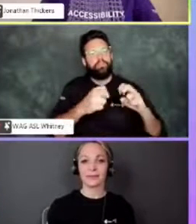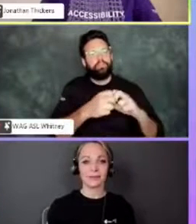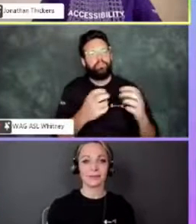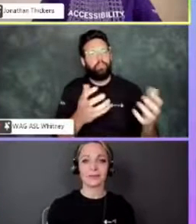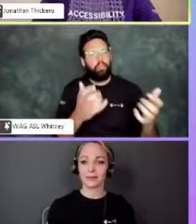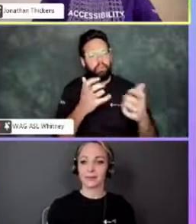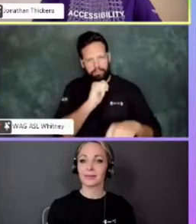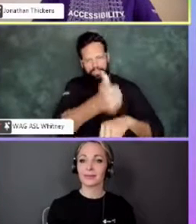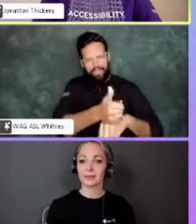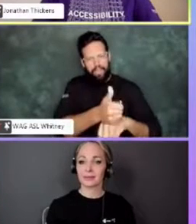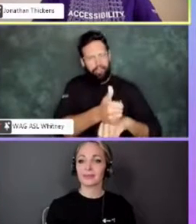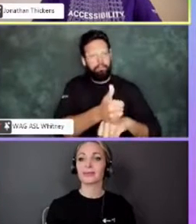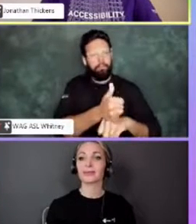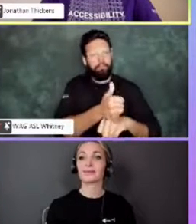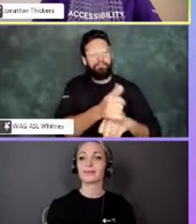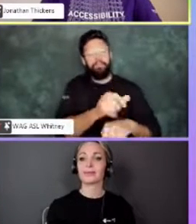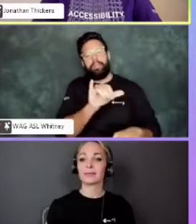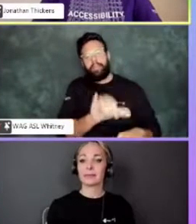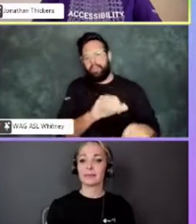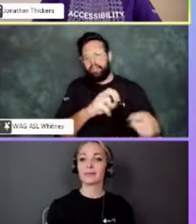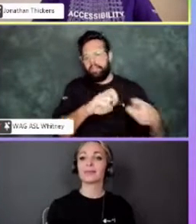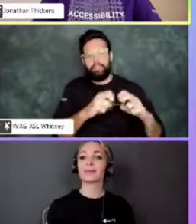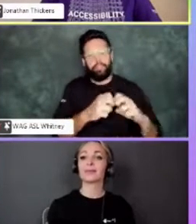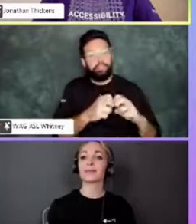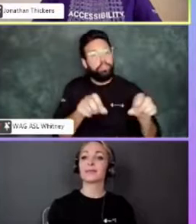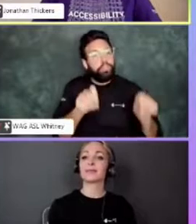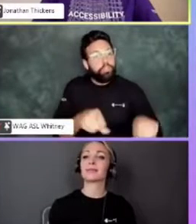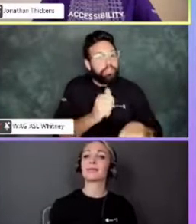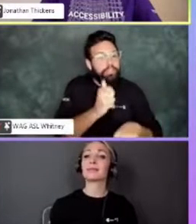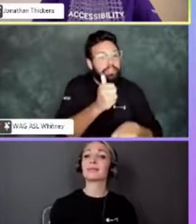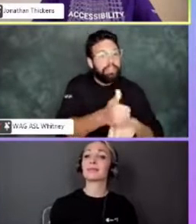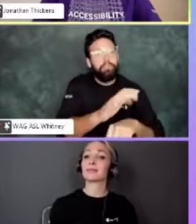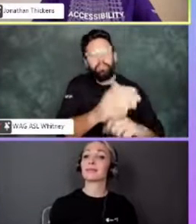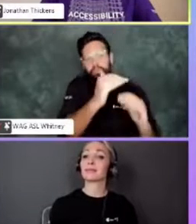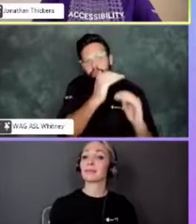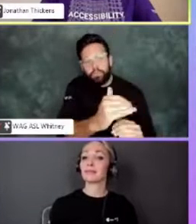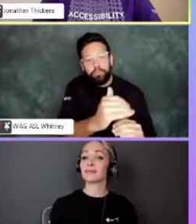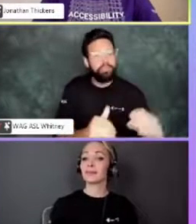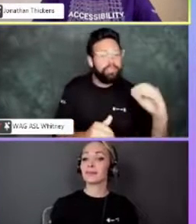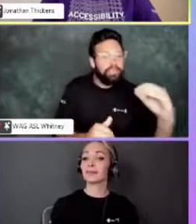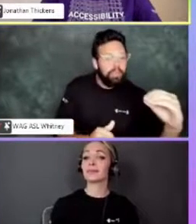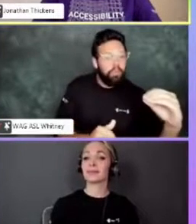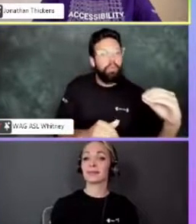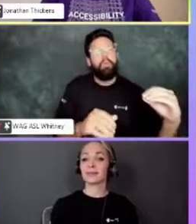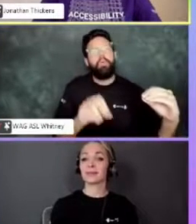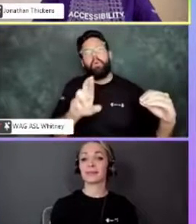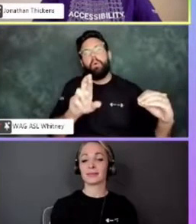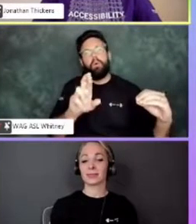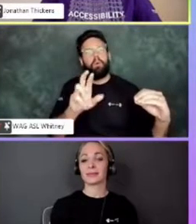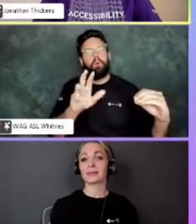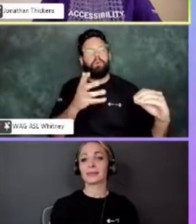For example, you could set your threshold to zero new issues or a defined maximum number of critical or serious issues.